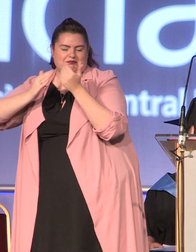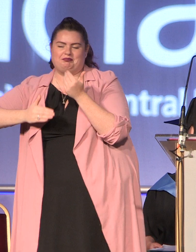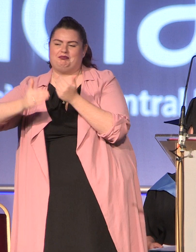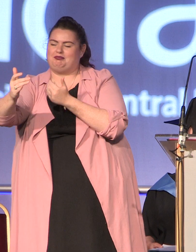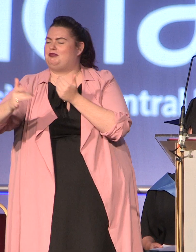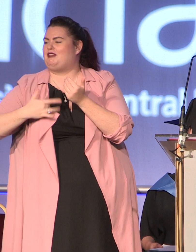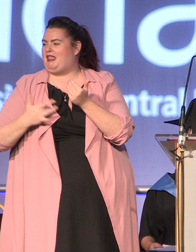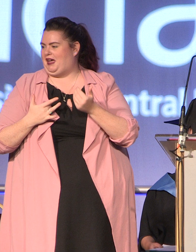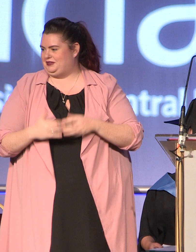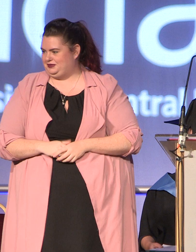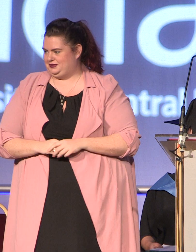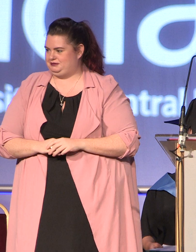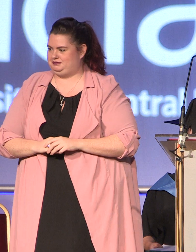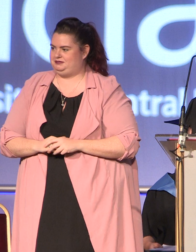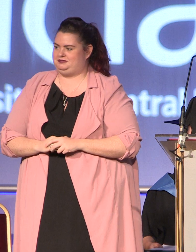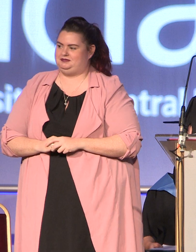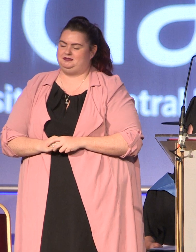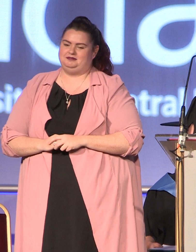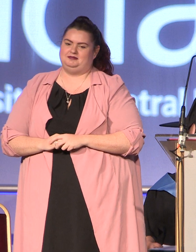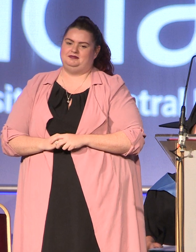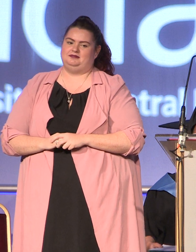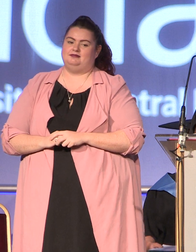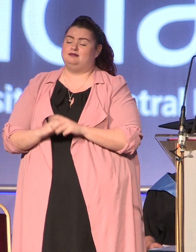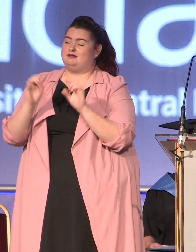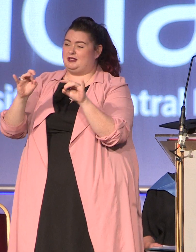for the rest of your lives. However, the magic doesn't stop now